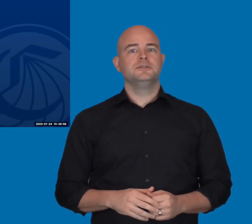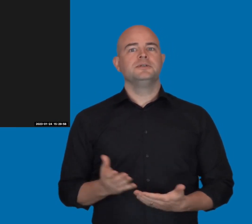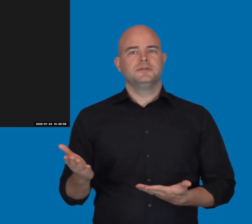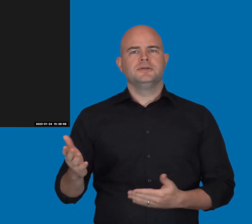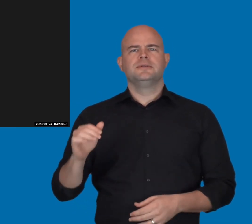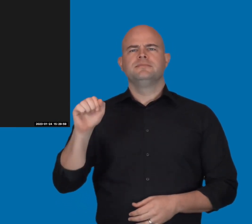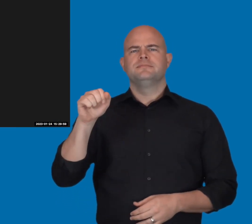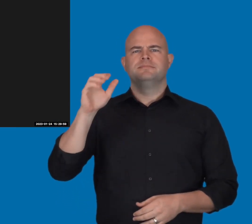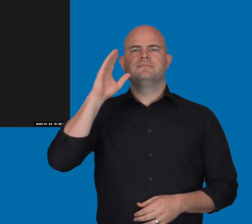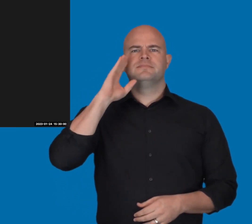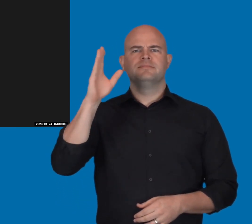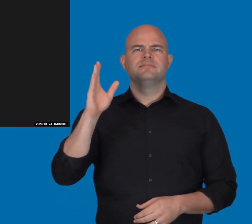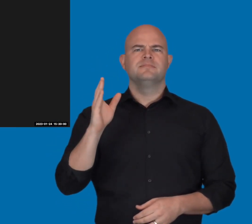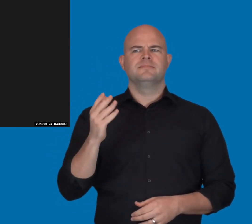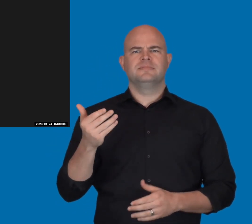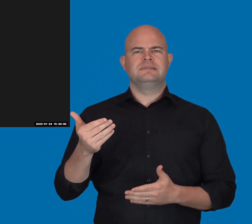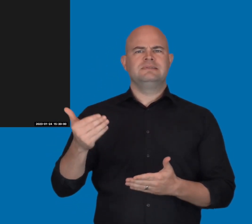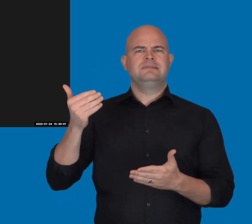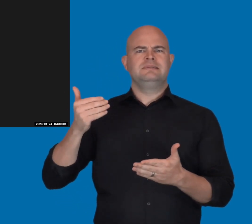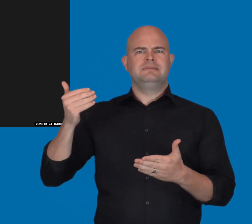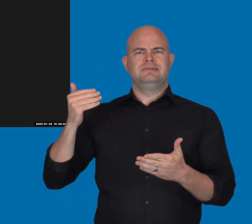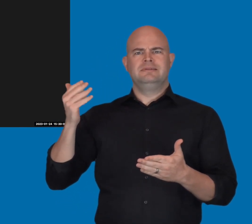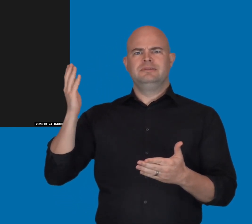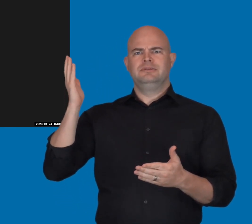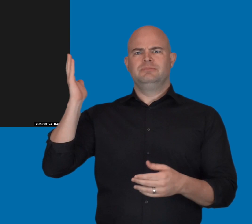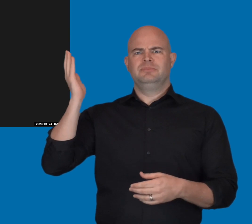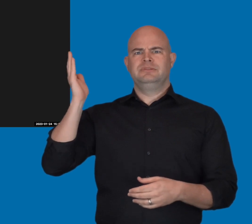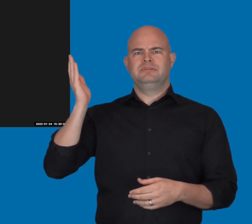and it really does show that it takes a village to show